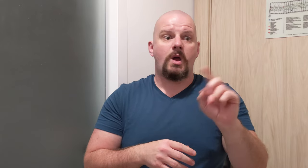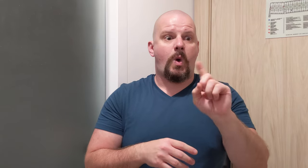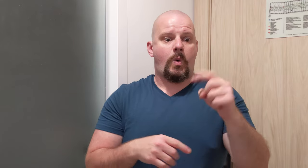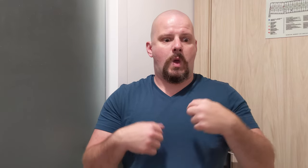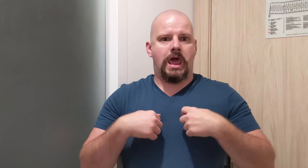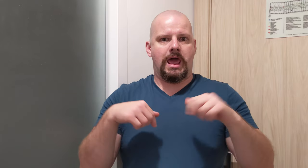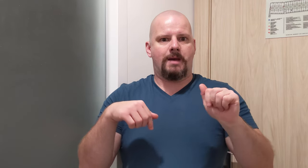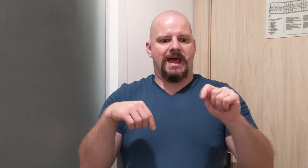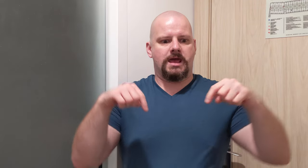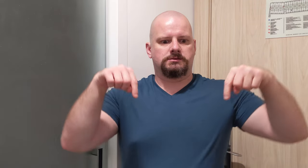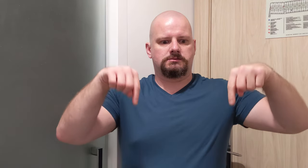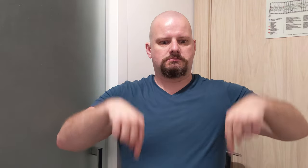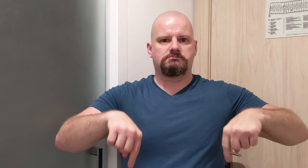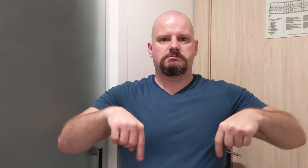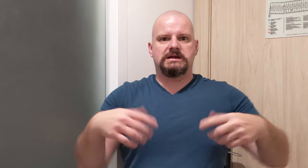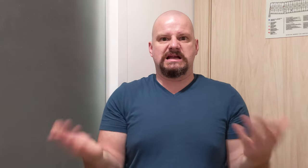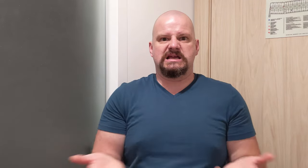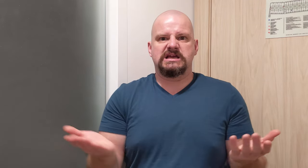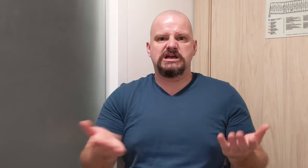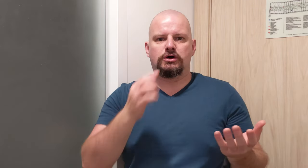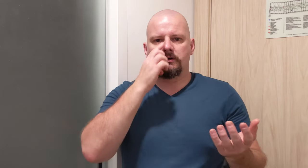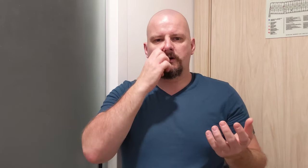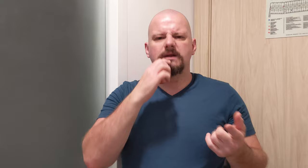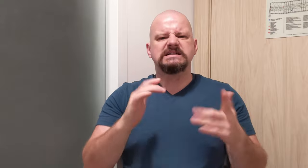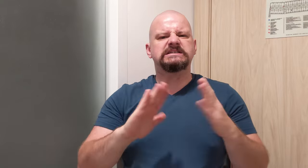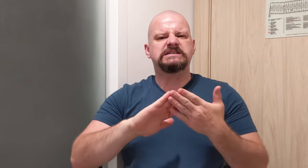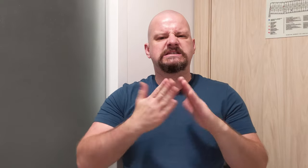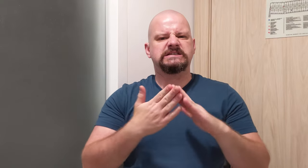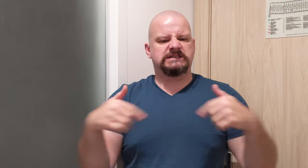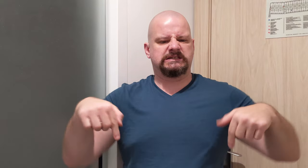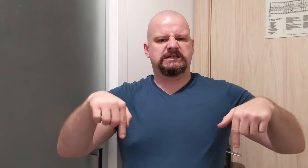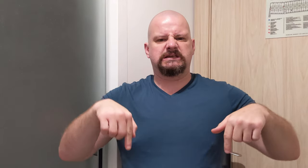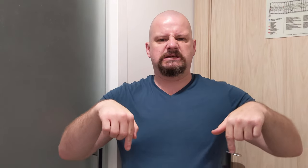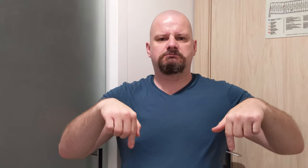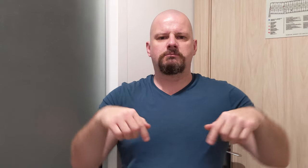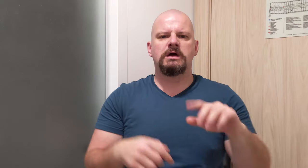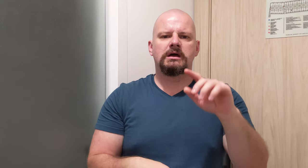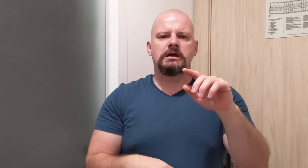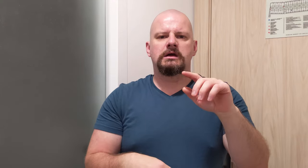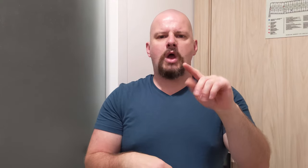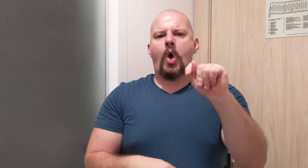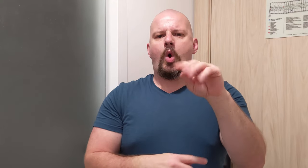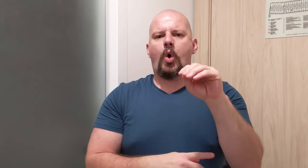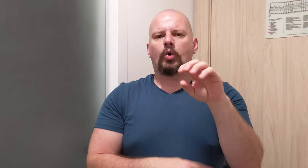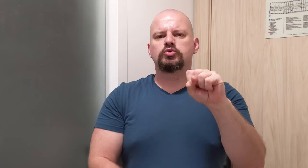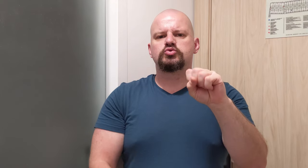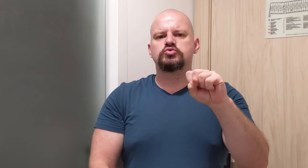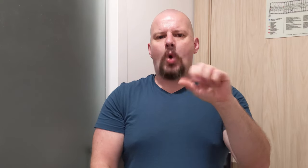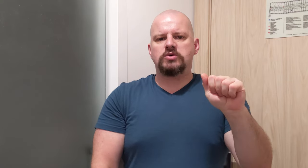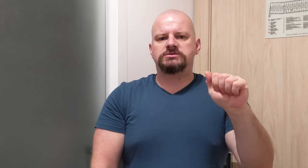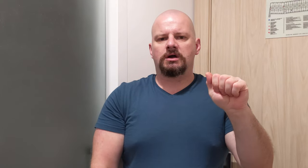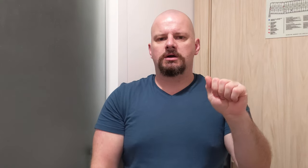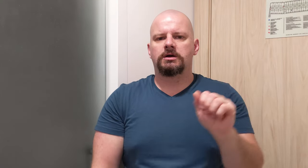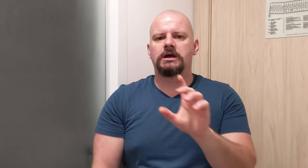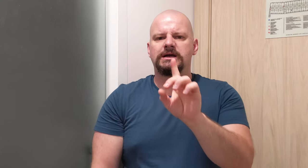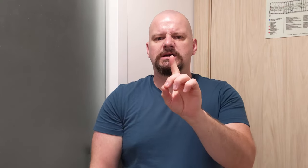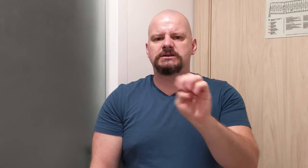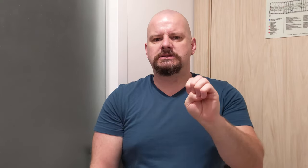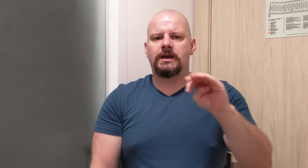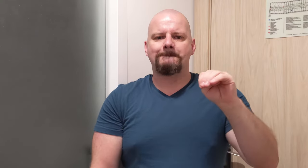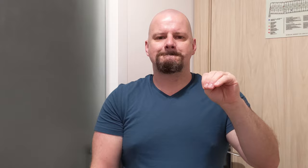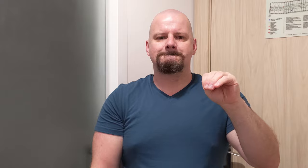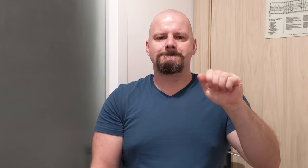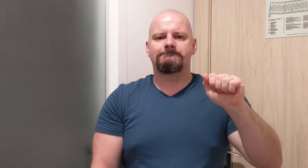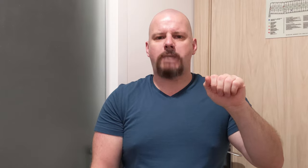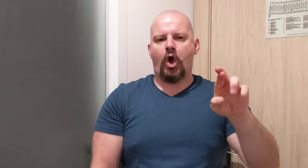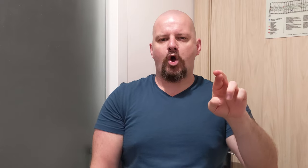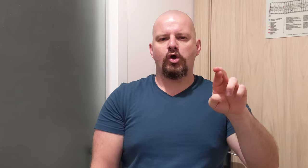Right now we're in the city of Tossa de Mar.